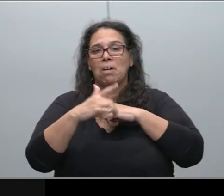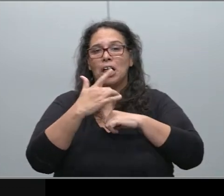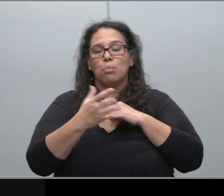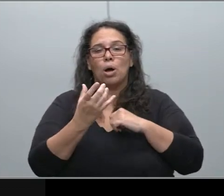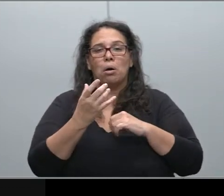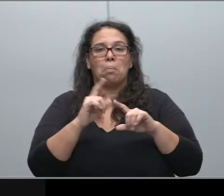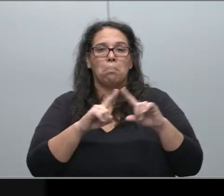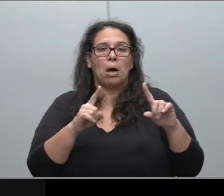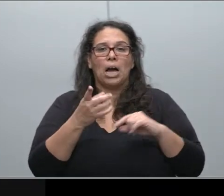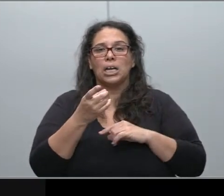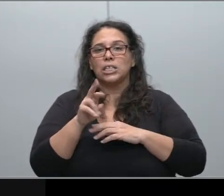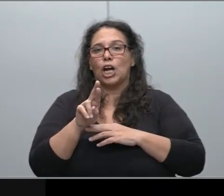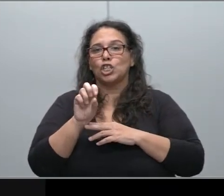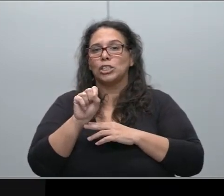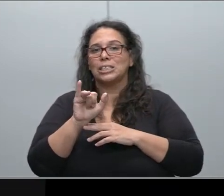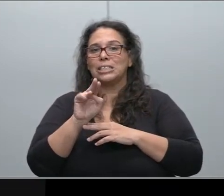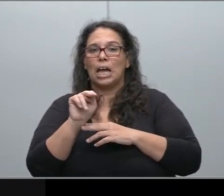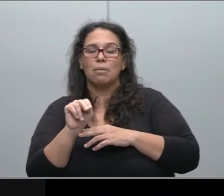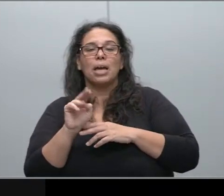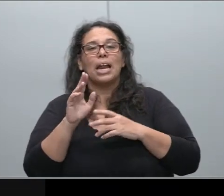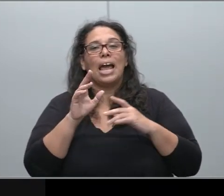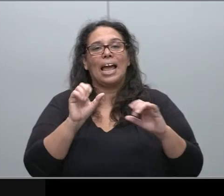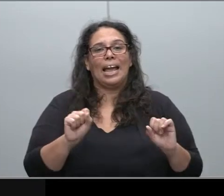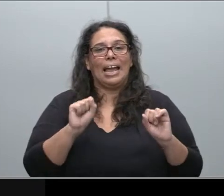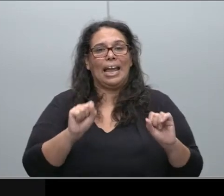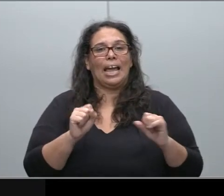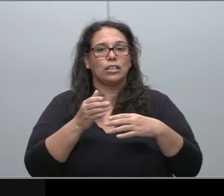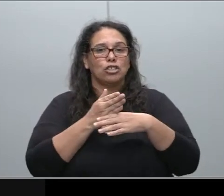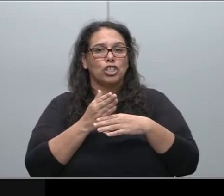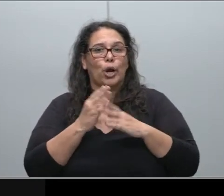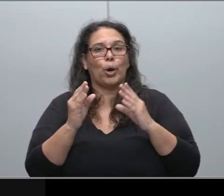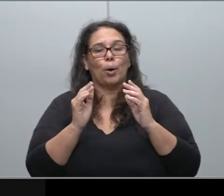please share that. The beauty of Thought Exchange is that it will notice themes